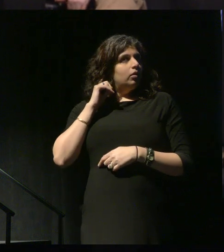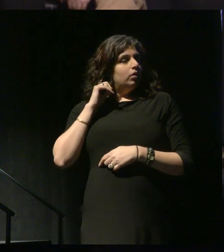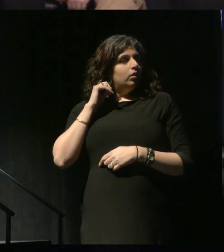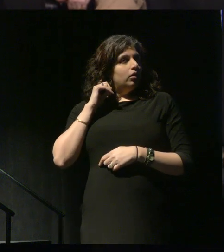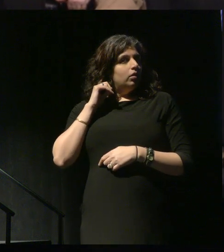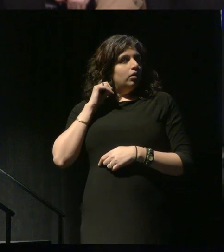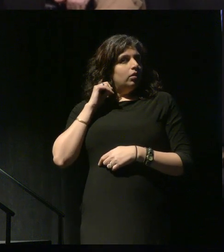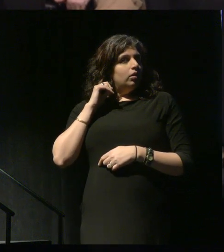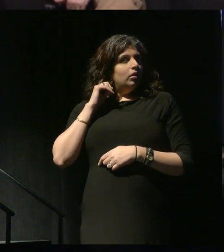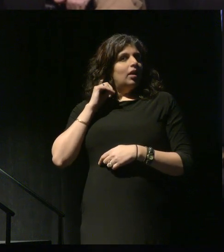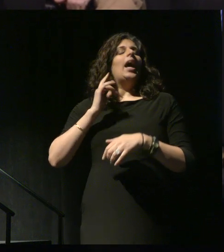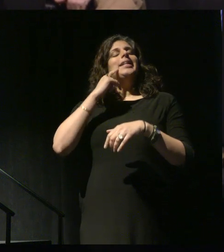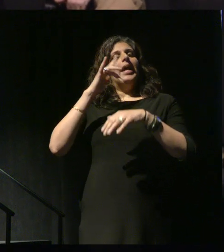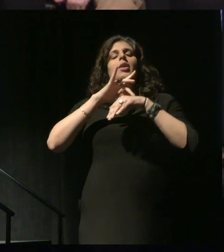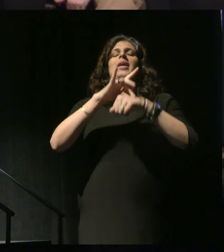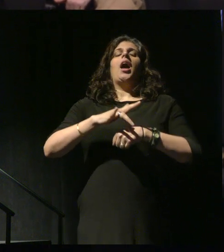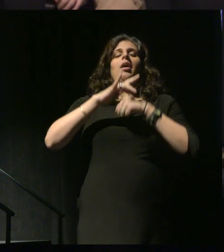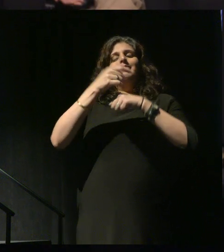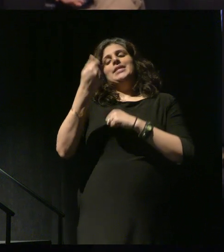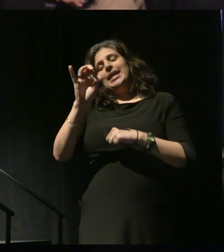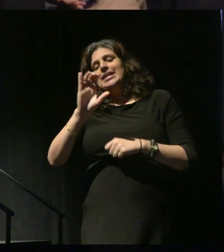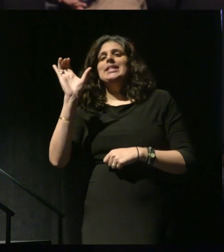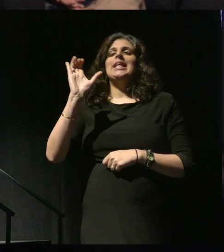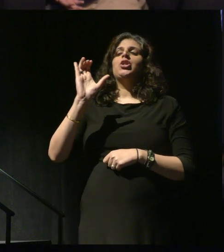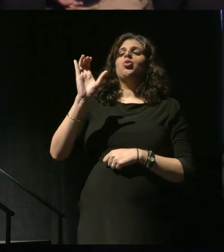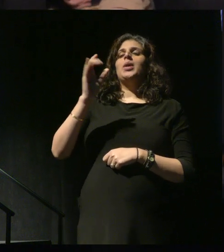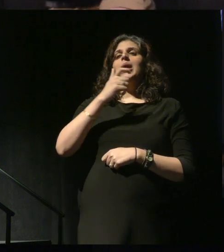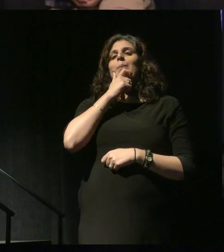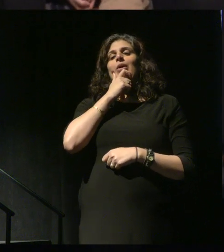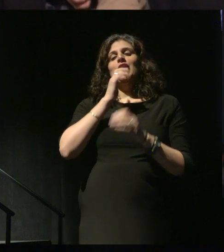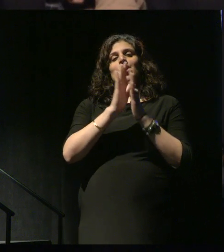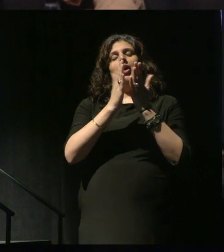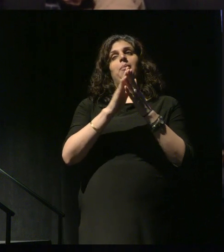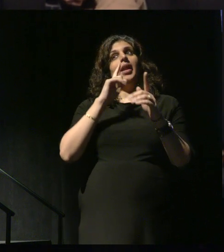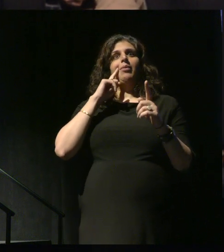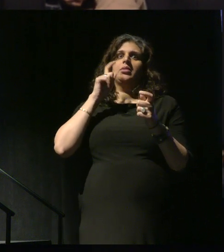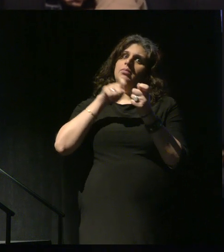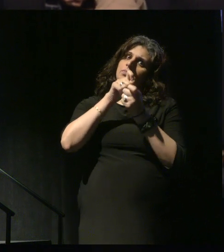to be obsessed with 19th century British literature, but I was particularly obsessed with it at the time.